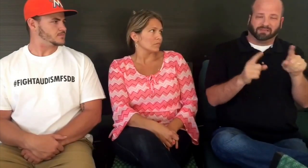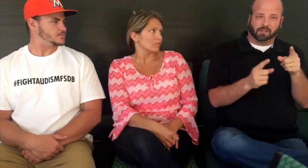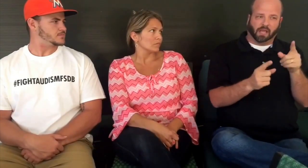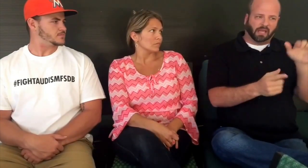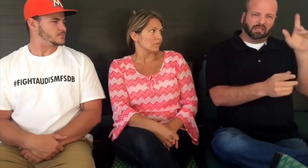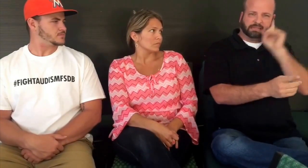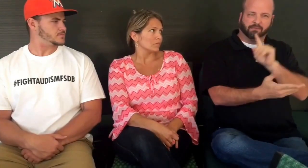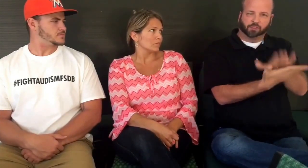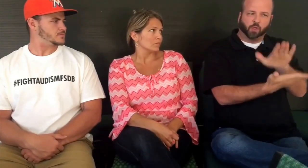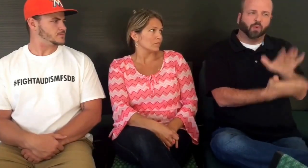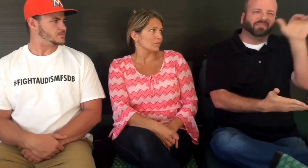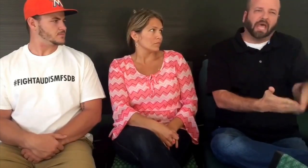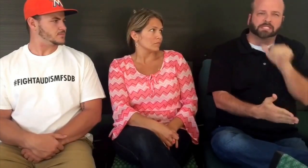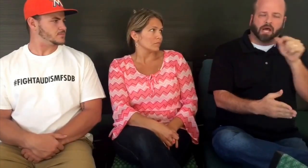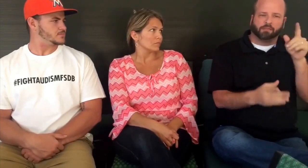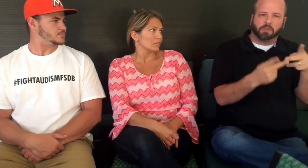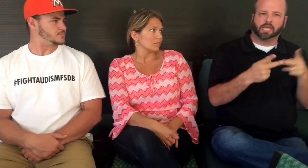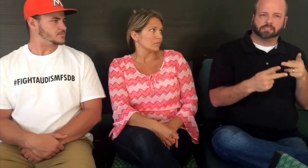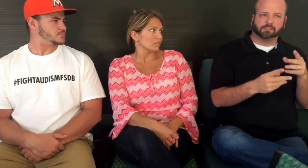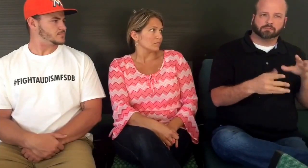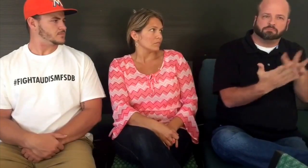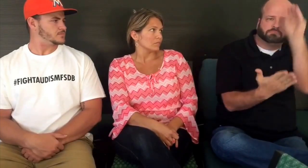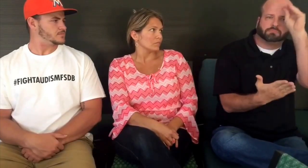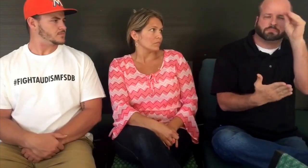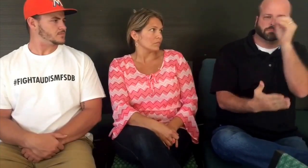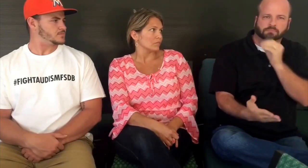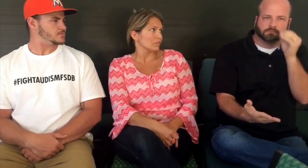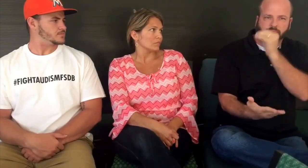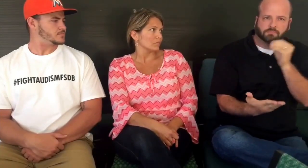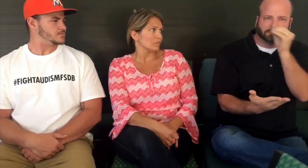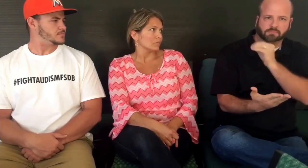Yet, a Deaf school is not the place to learn how to speak.